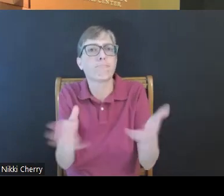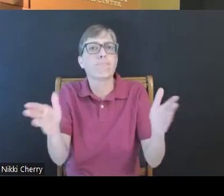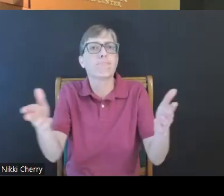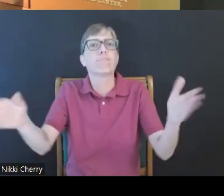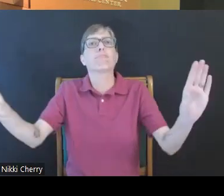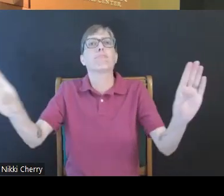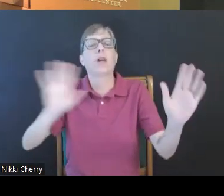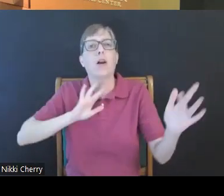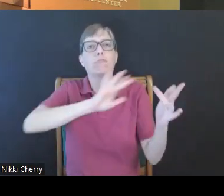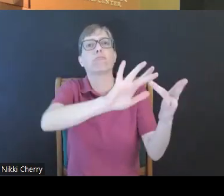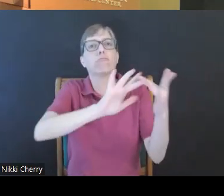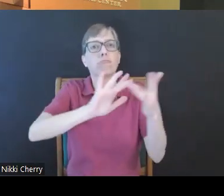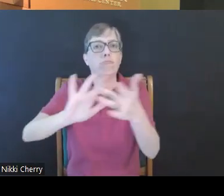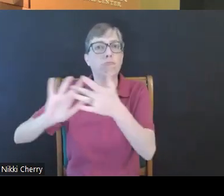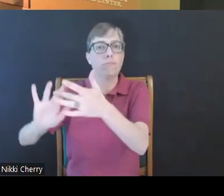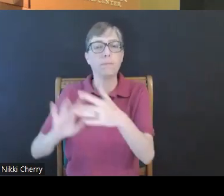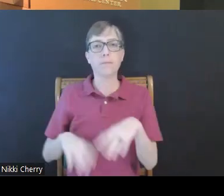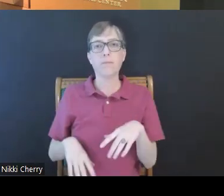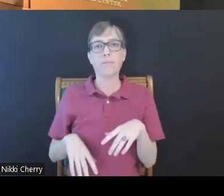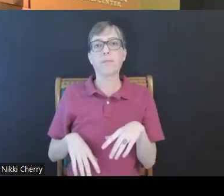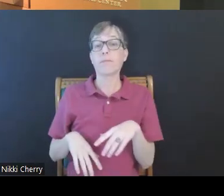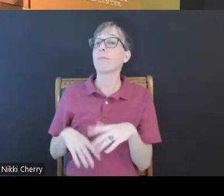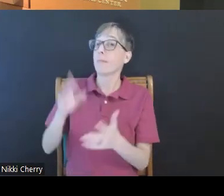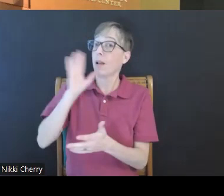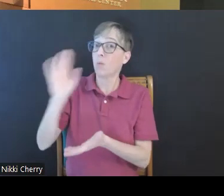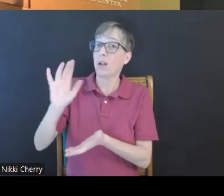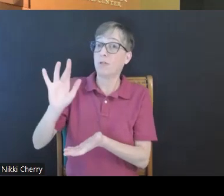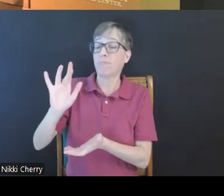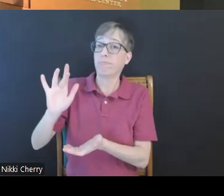uh and the other thing I think we could do is and I'll just touch on that very briefly where the end